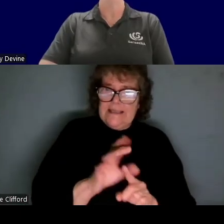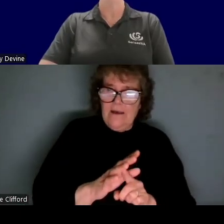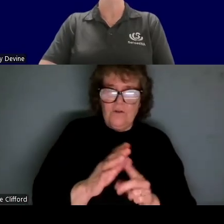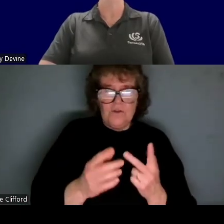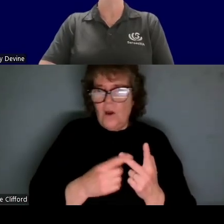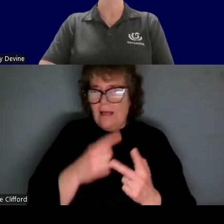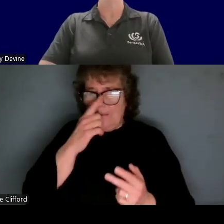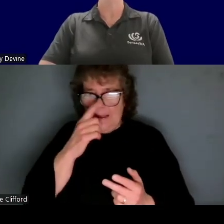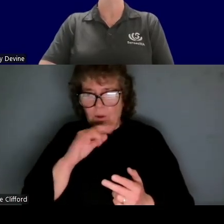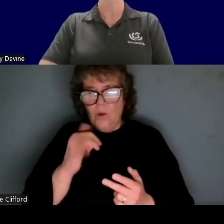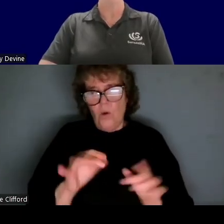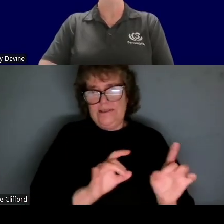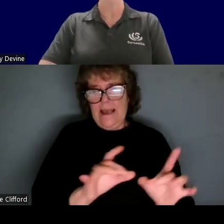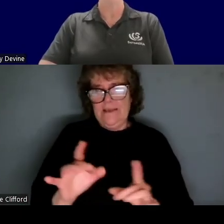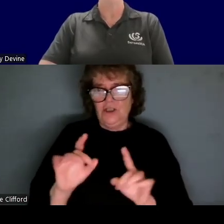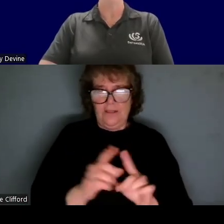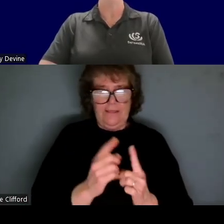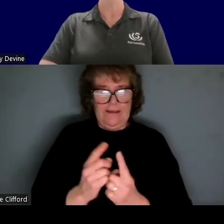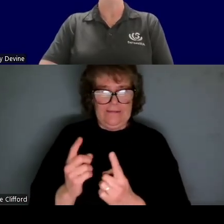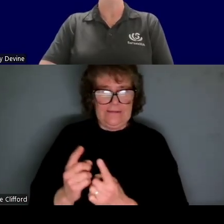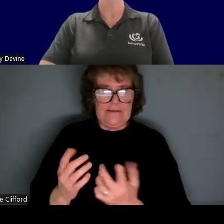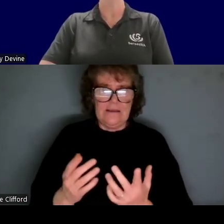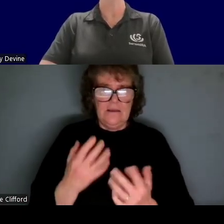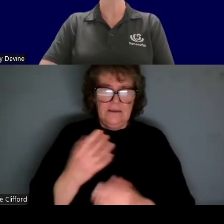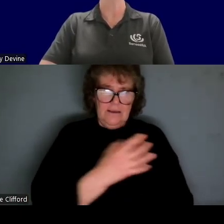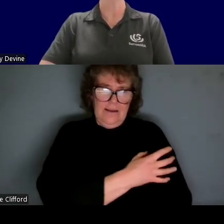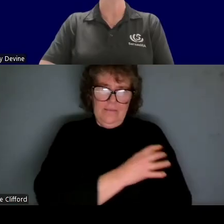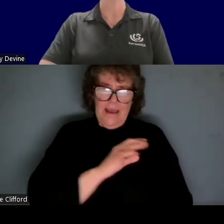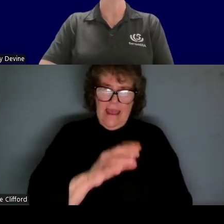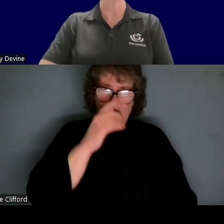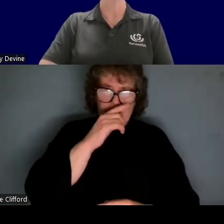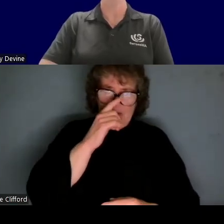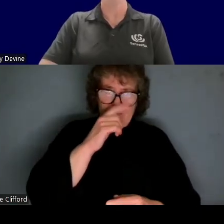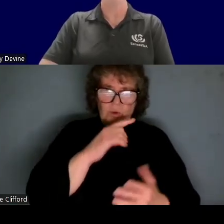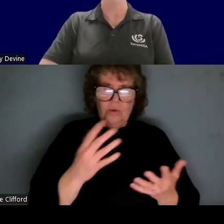heard and included in their own lives is essential to supporting them to achieve a good quality of